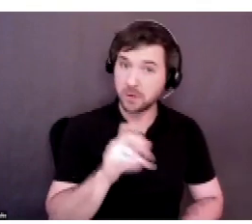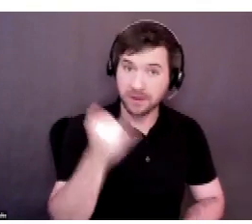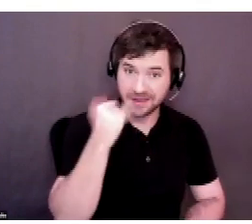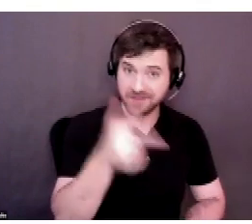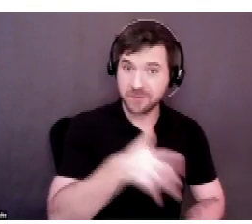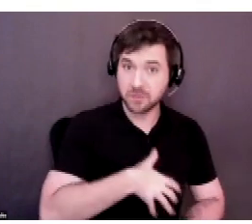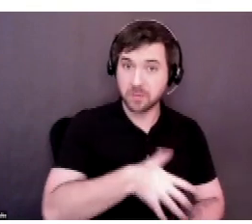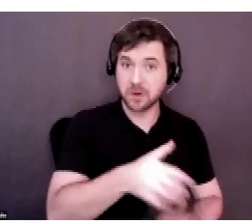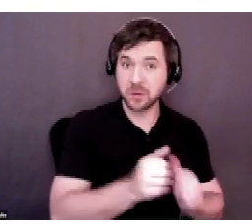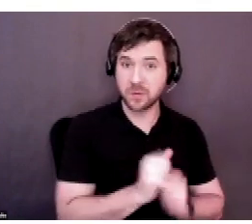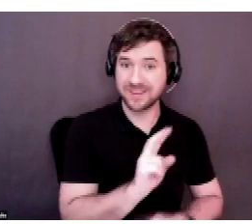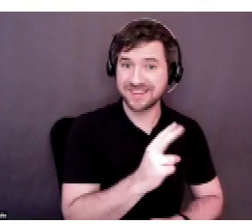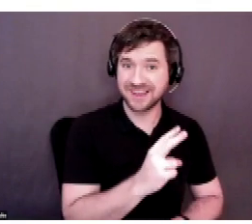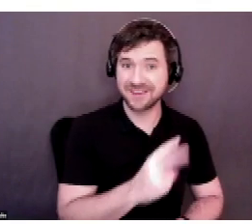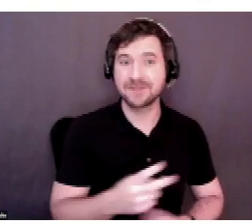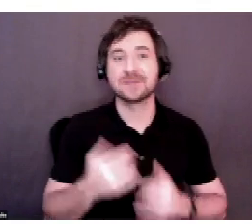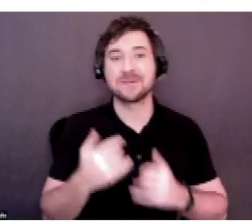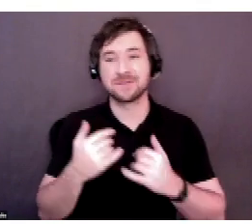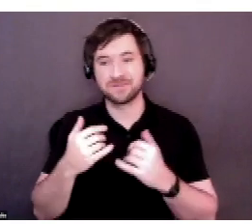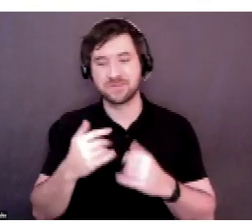but we are looking for people who have already had a child.